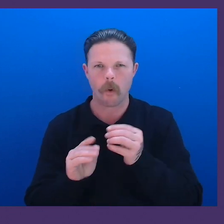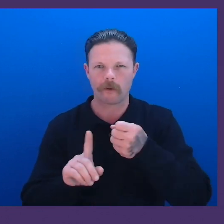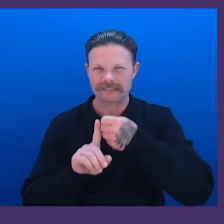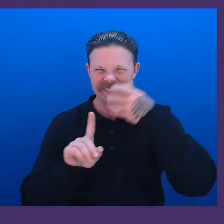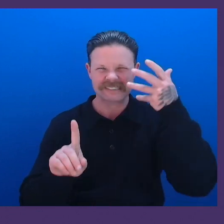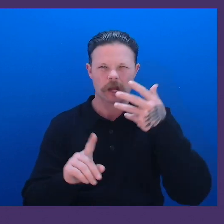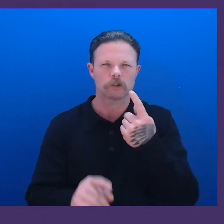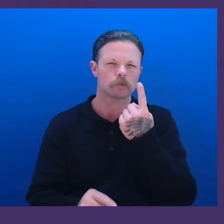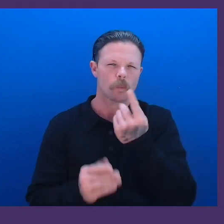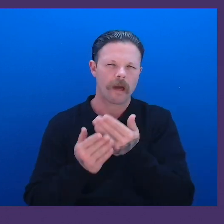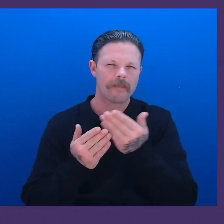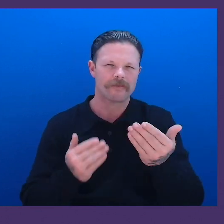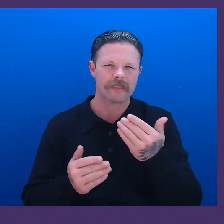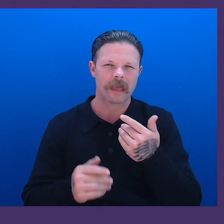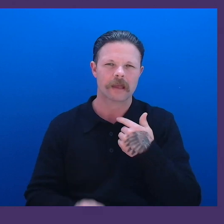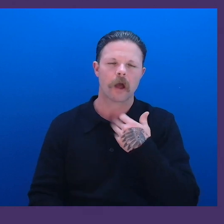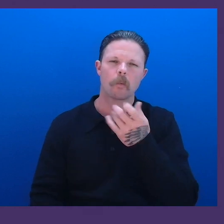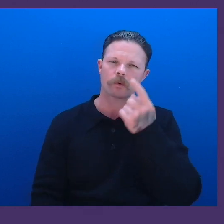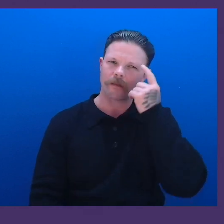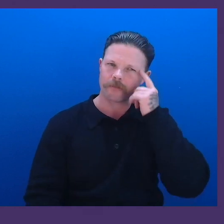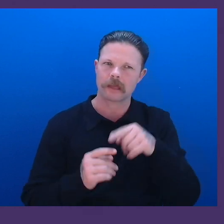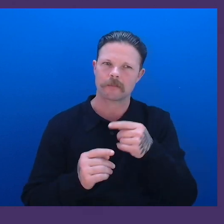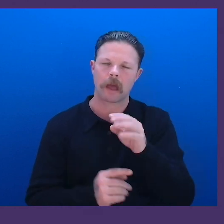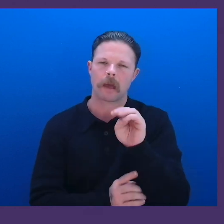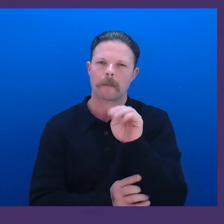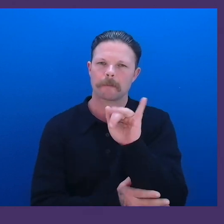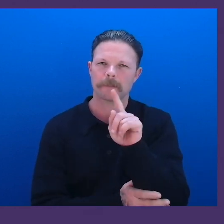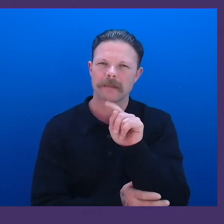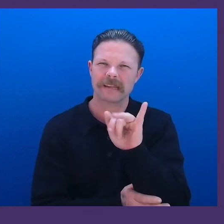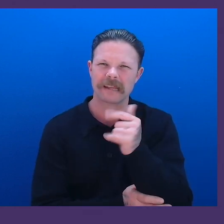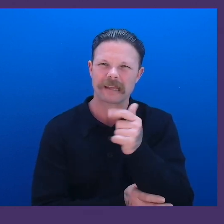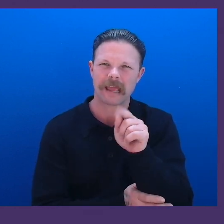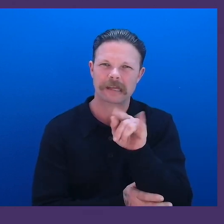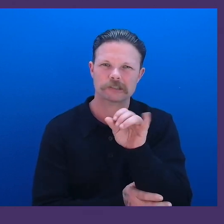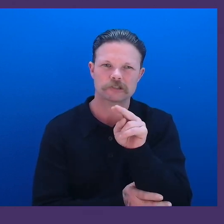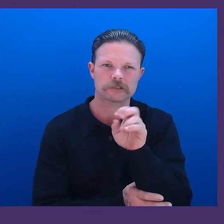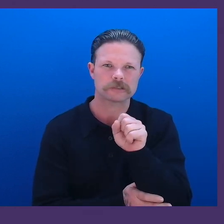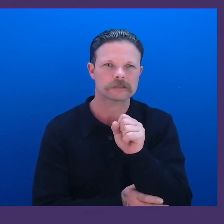think about defense in depth. Think about it like a Swiss cheese.